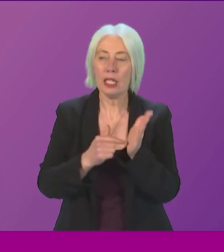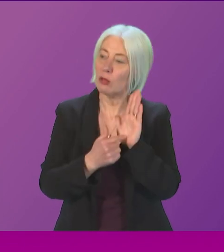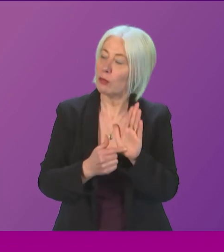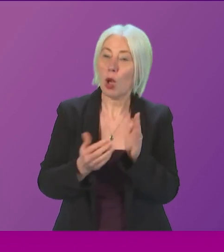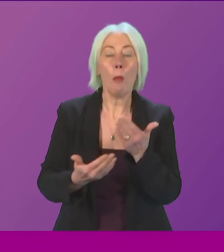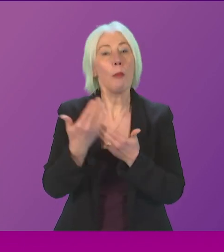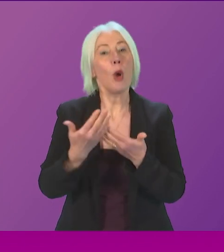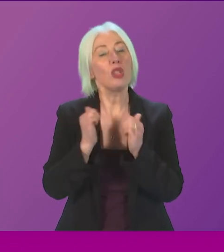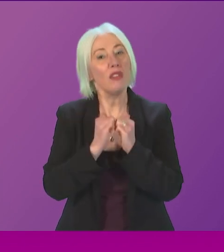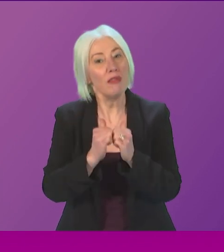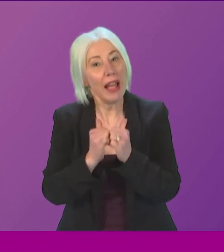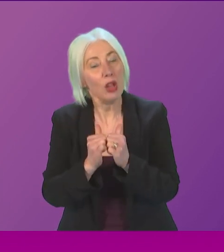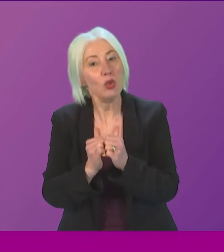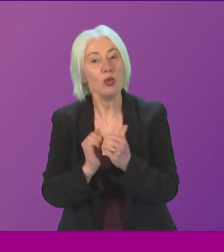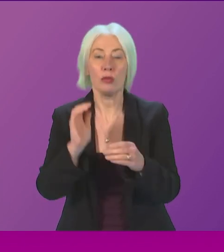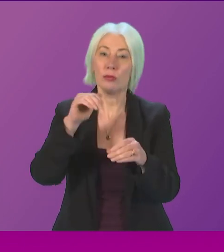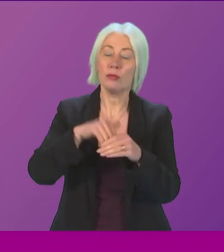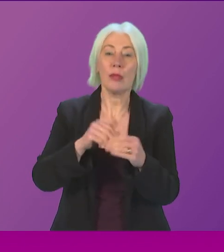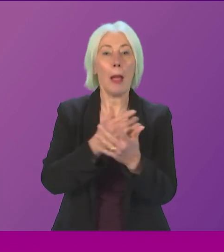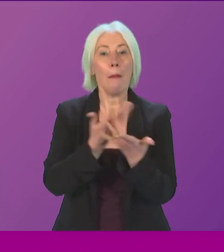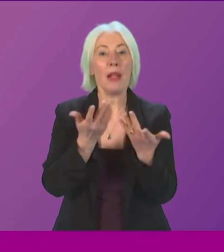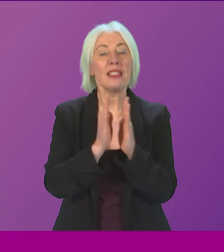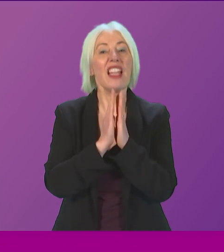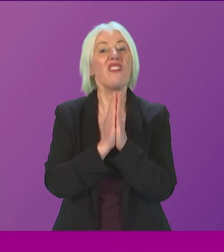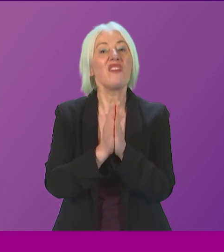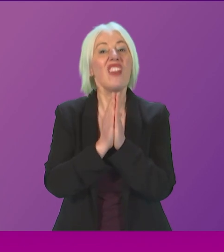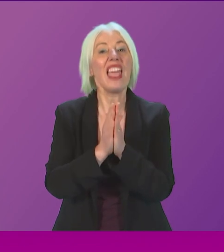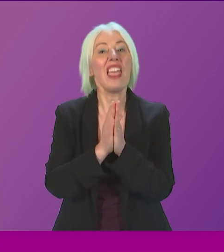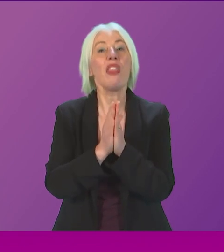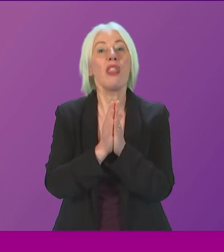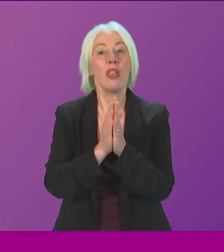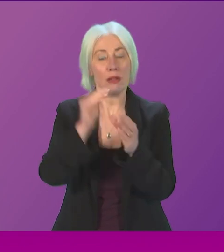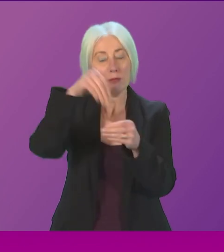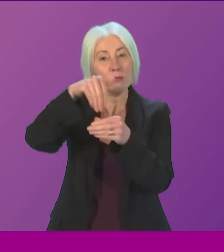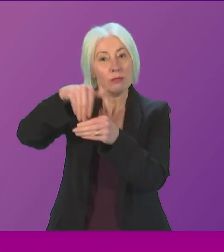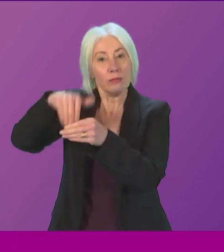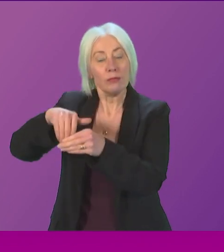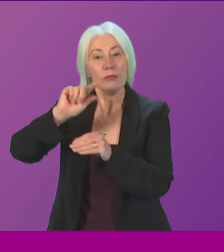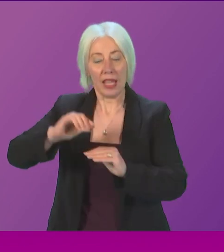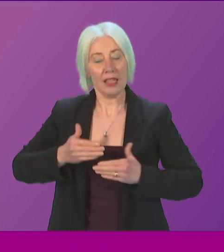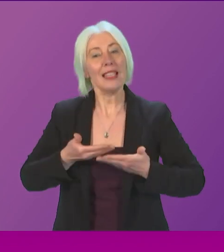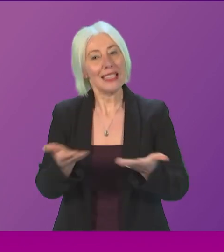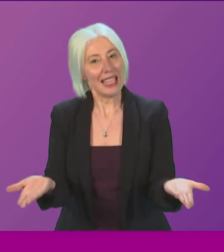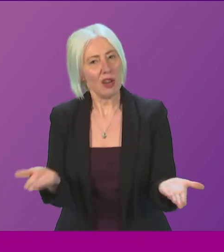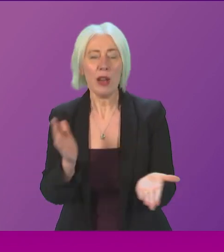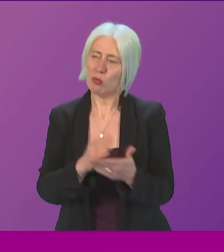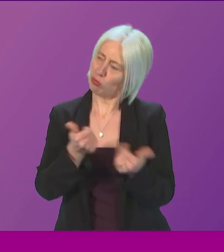For example, the inclusion of a multifaith element in the ceremony was a particularly welcome change.